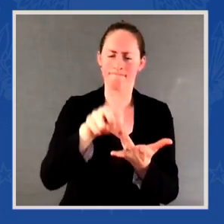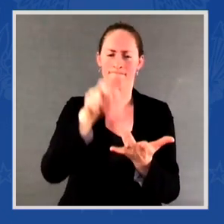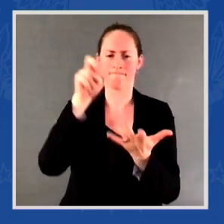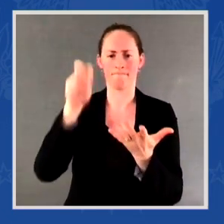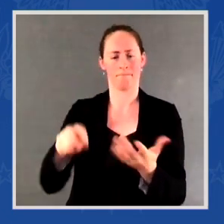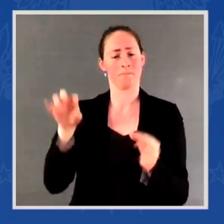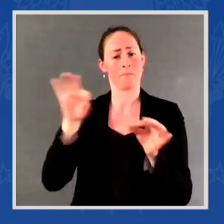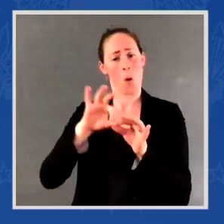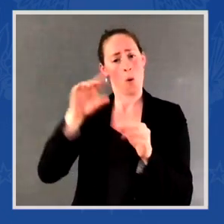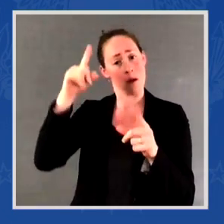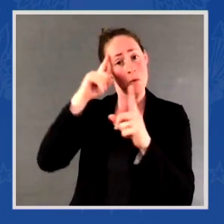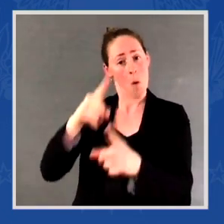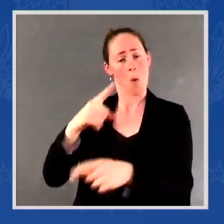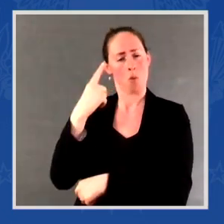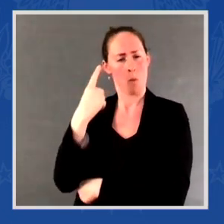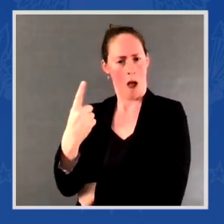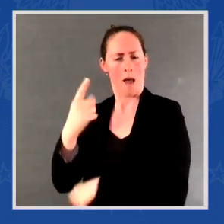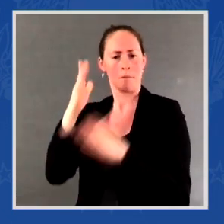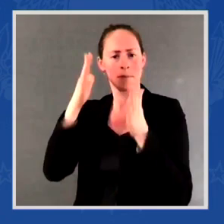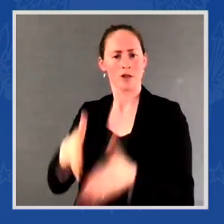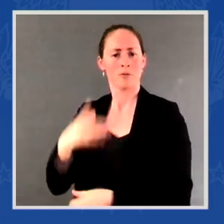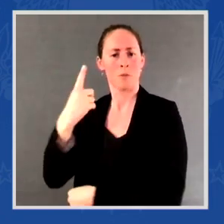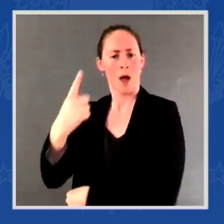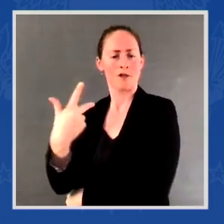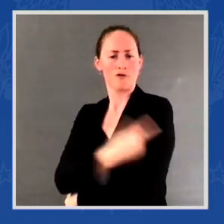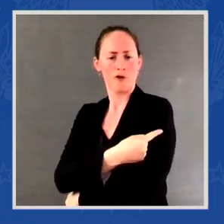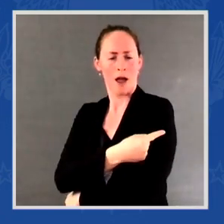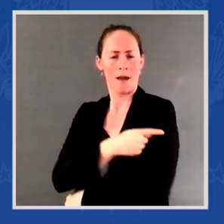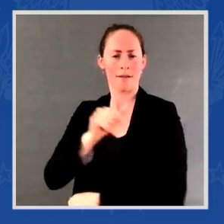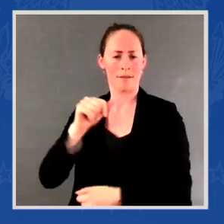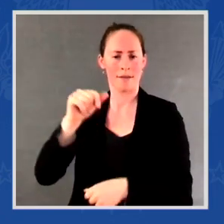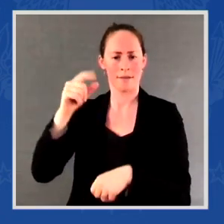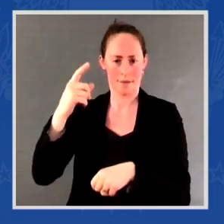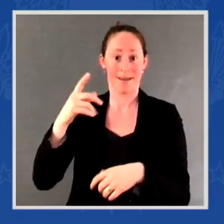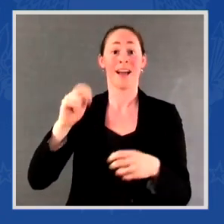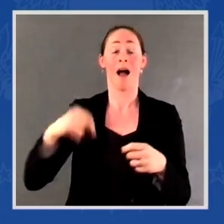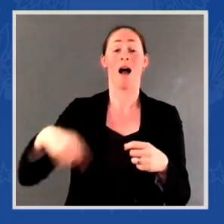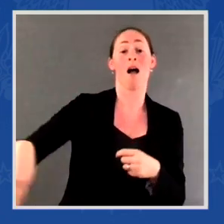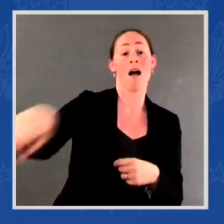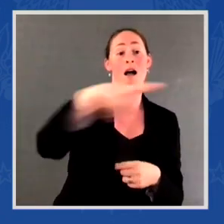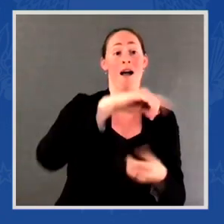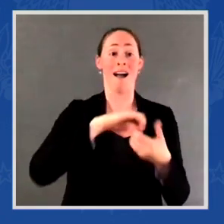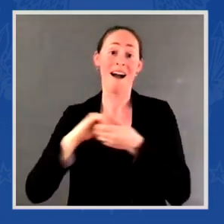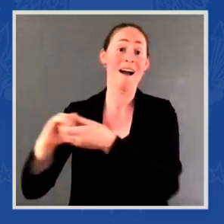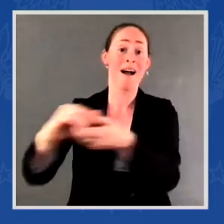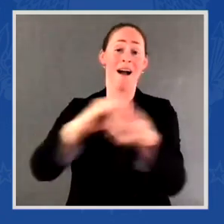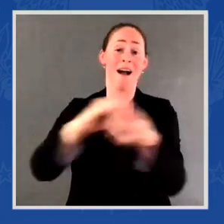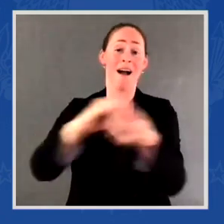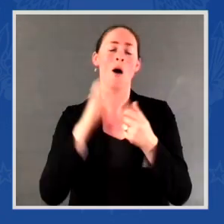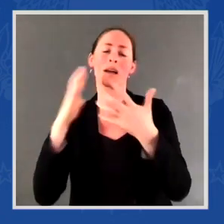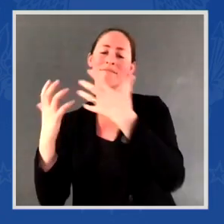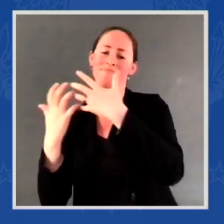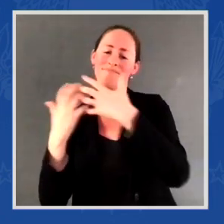Together, we will get enough people vaccinated to put this pandemic behind us for good.